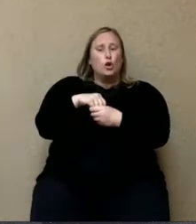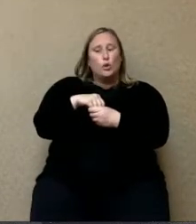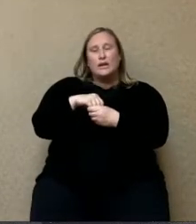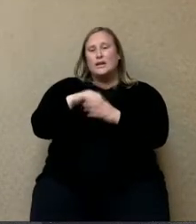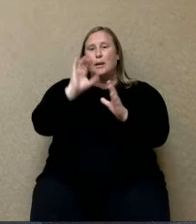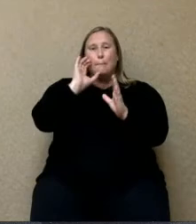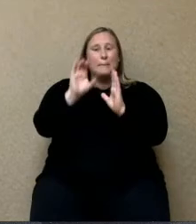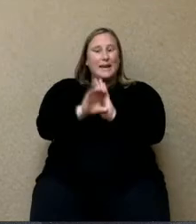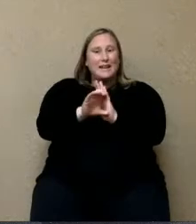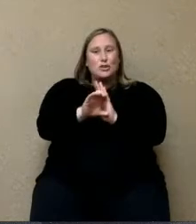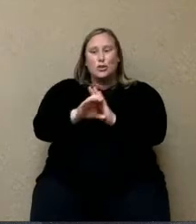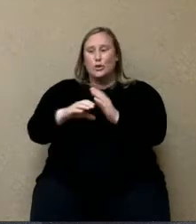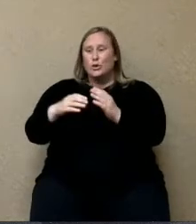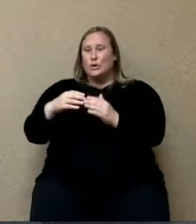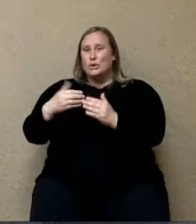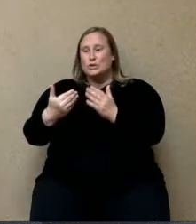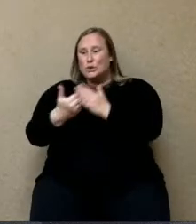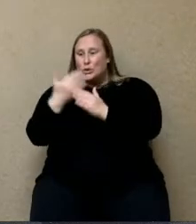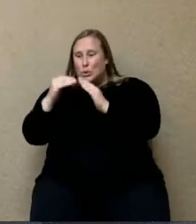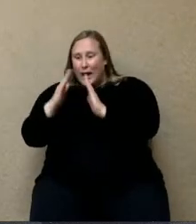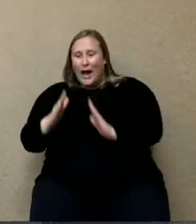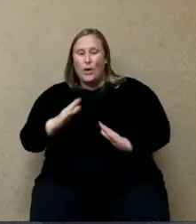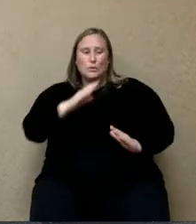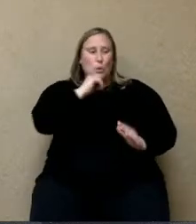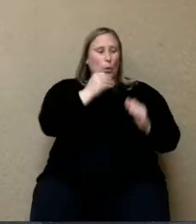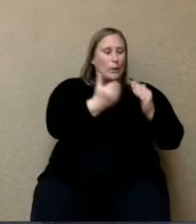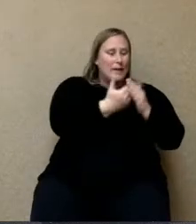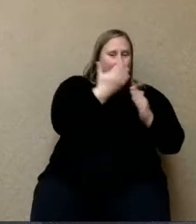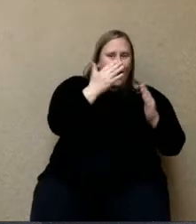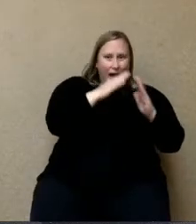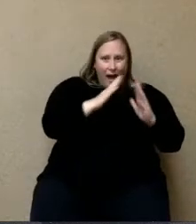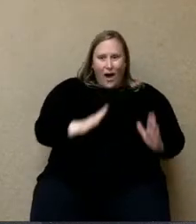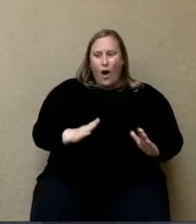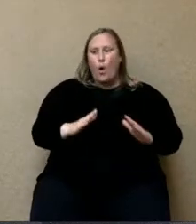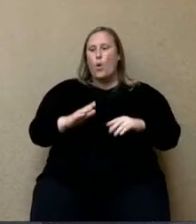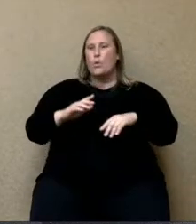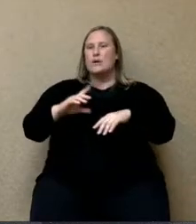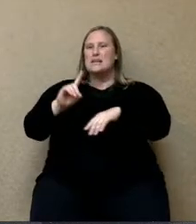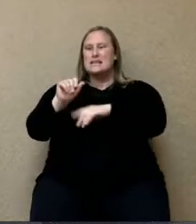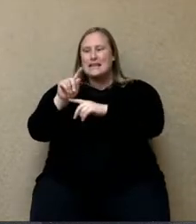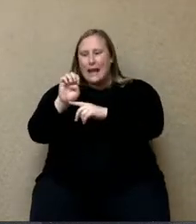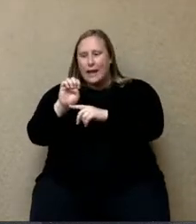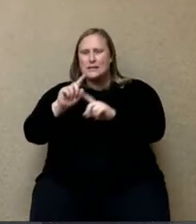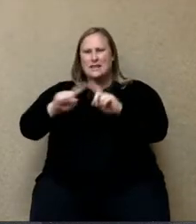new home, old home, dates of visits, different experiences that happen during a move.